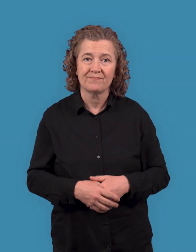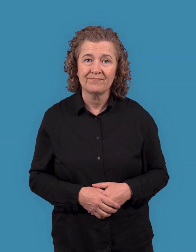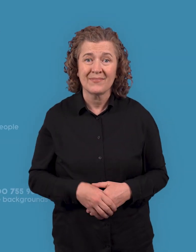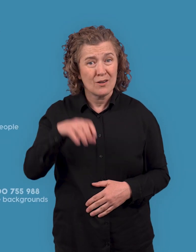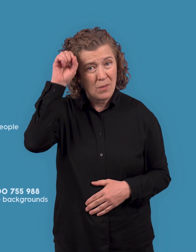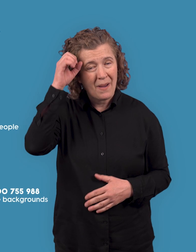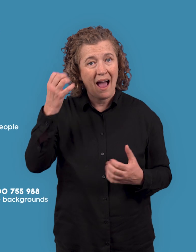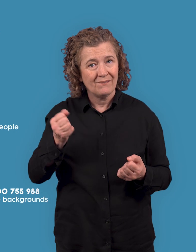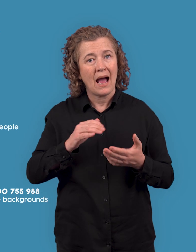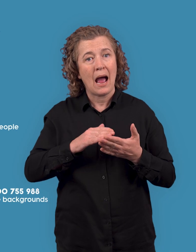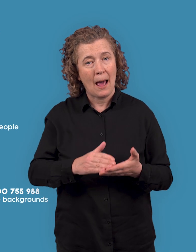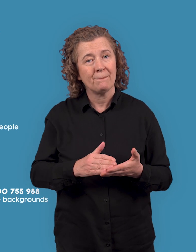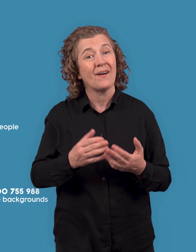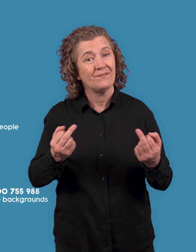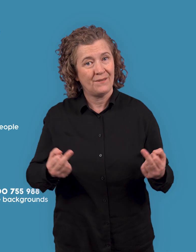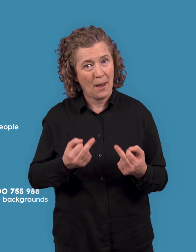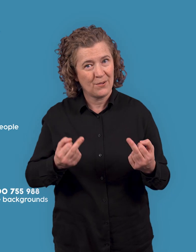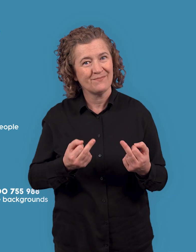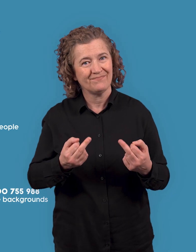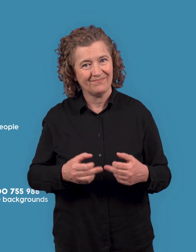Remember, help is available.